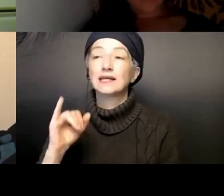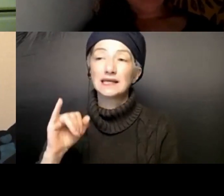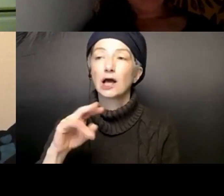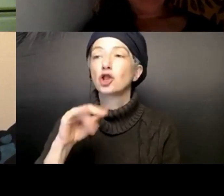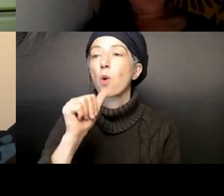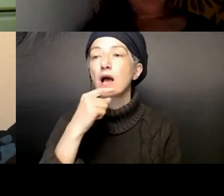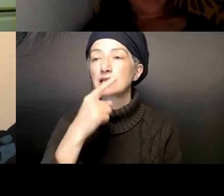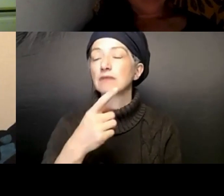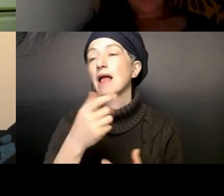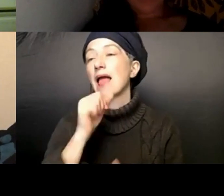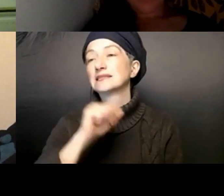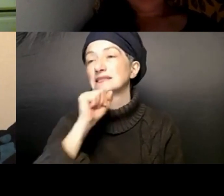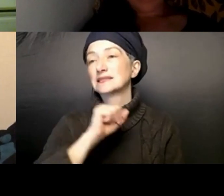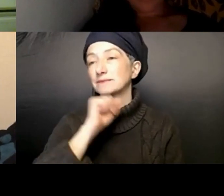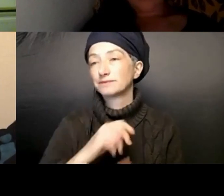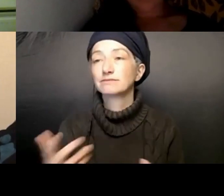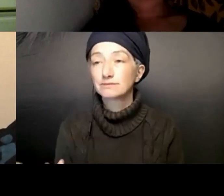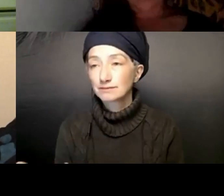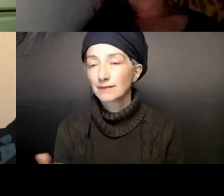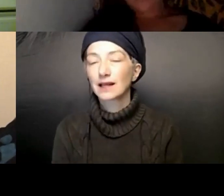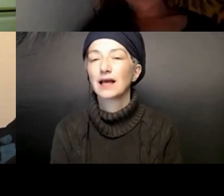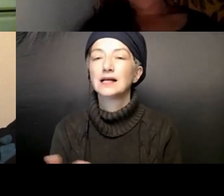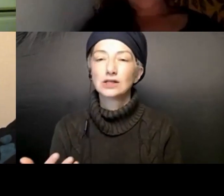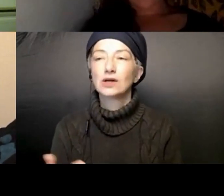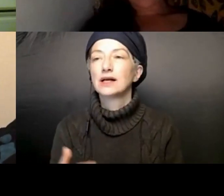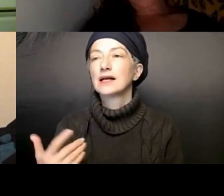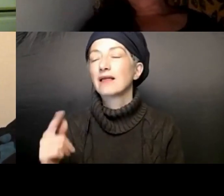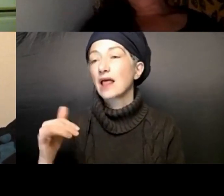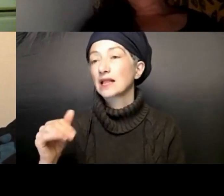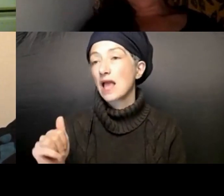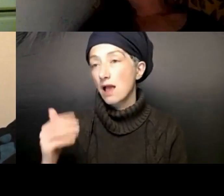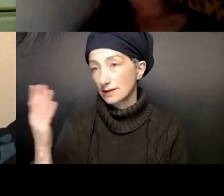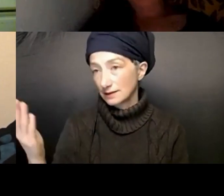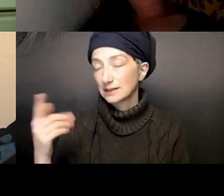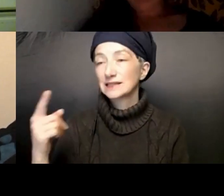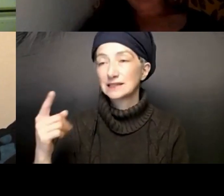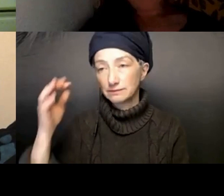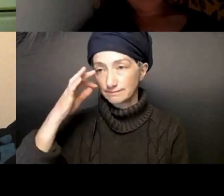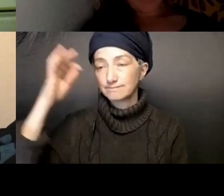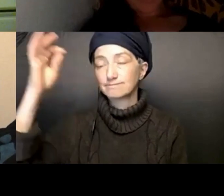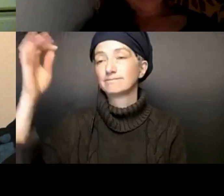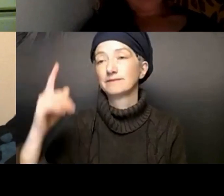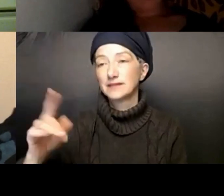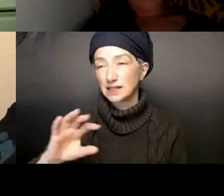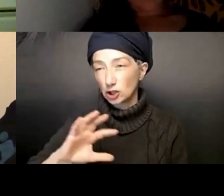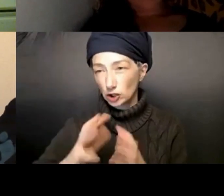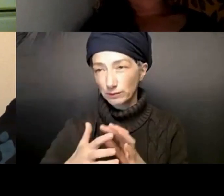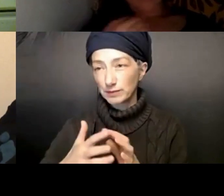this last minute if you will indulgence us. Tanja, the instigator of the Crip Pleasures game, has given you the letter H.